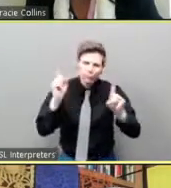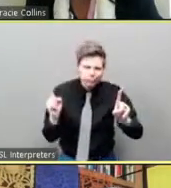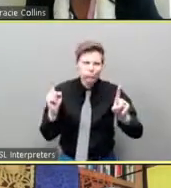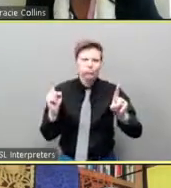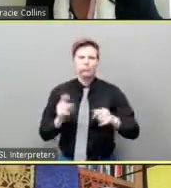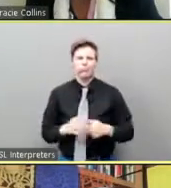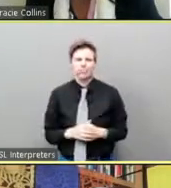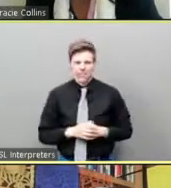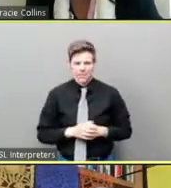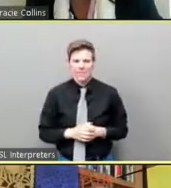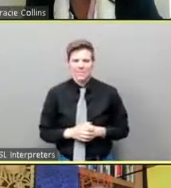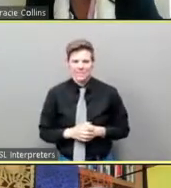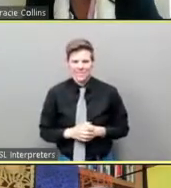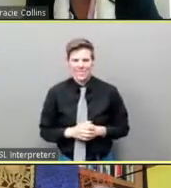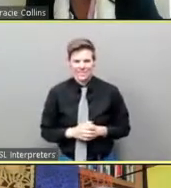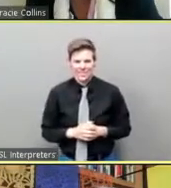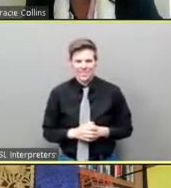island to Toronto by